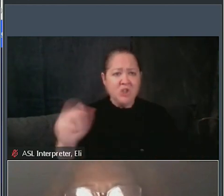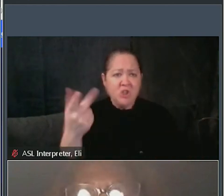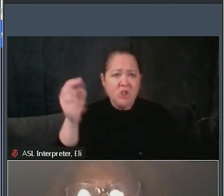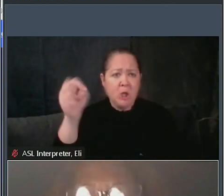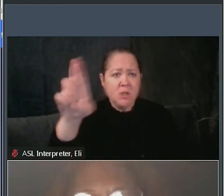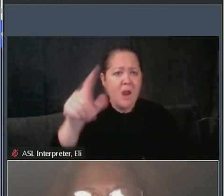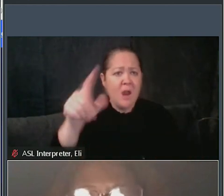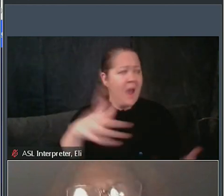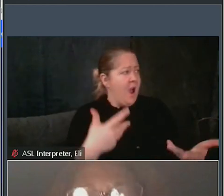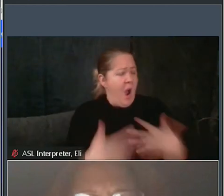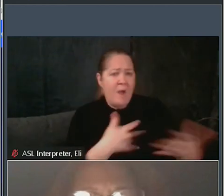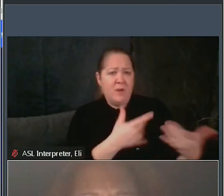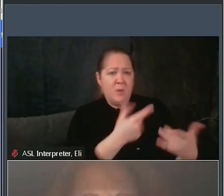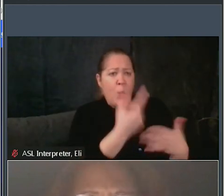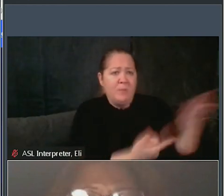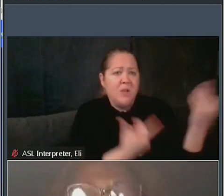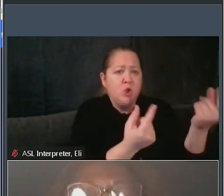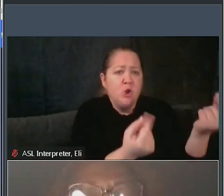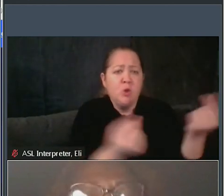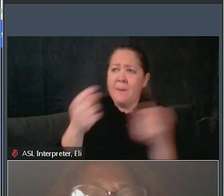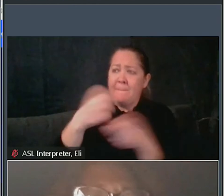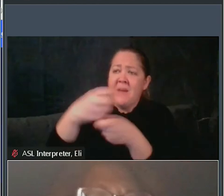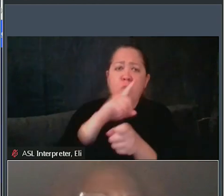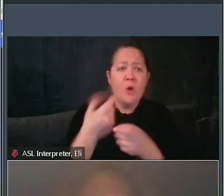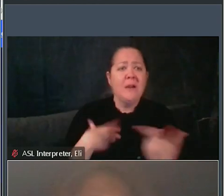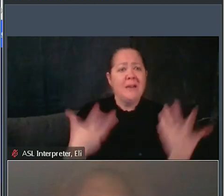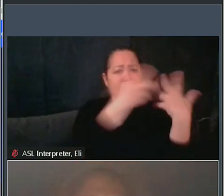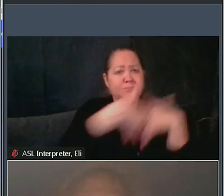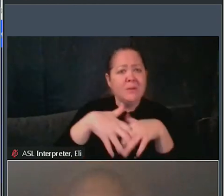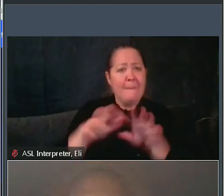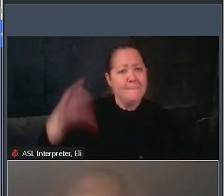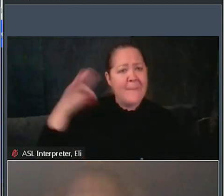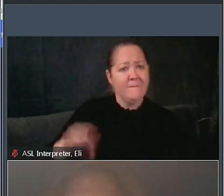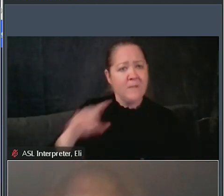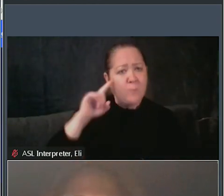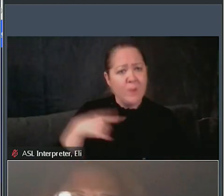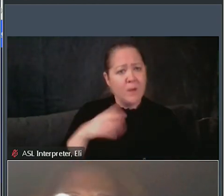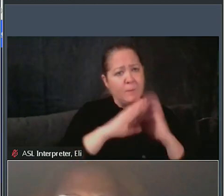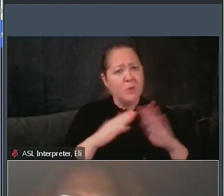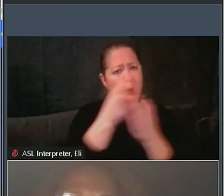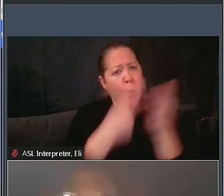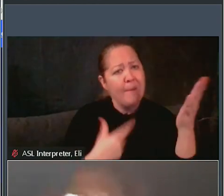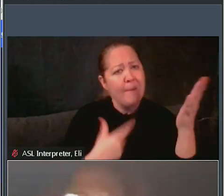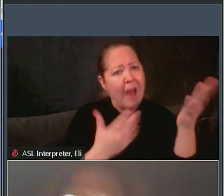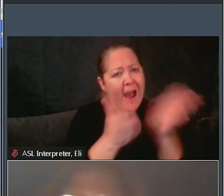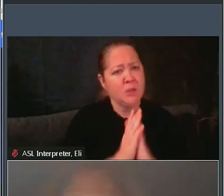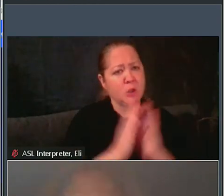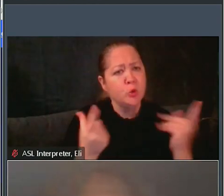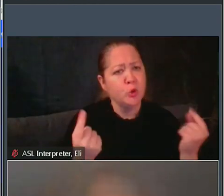Ain't going to get it benefits and is better for the community. So when I'm asking you guys to do it to really, to look at this, think about what you're actually bring them to the